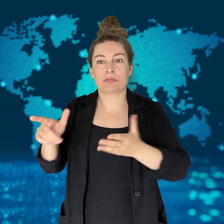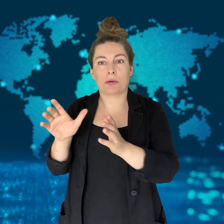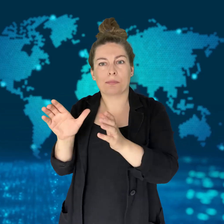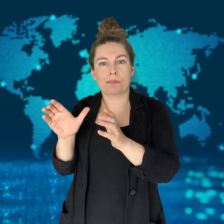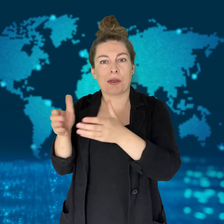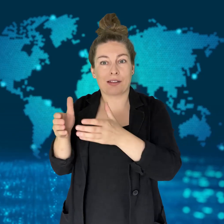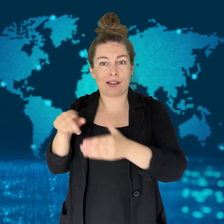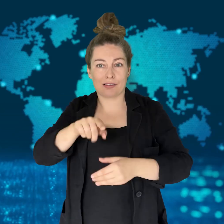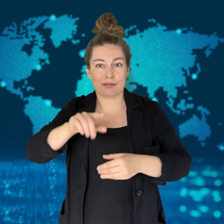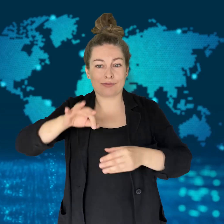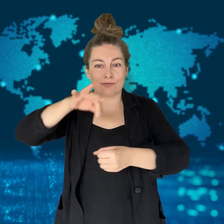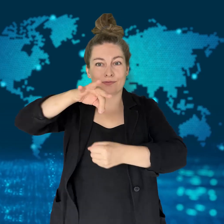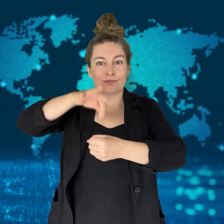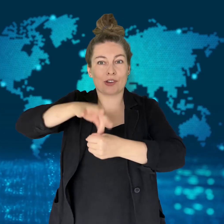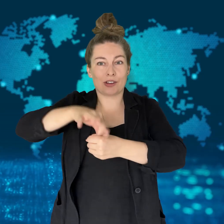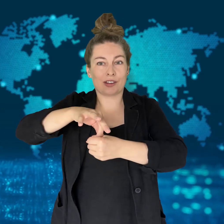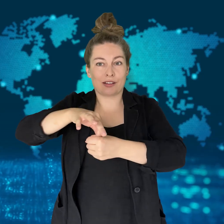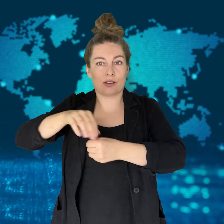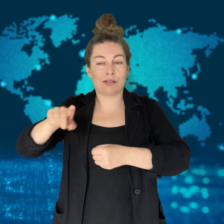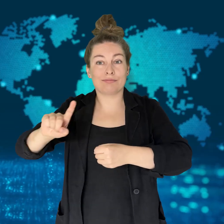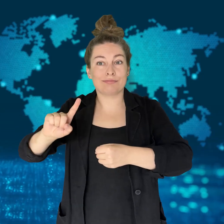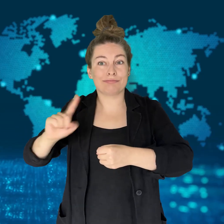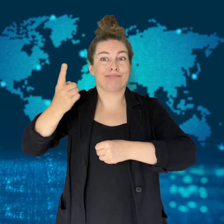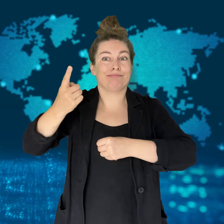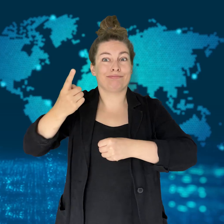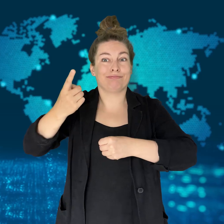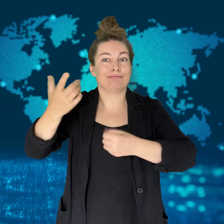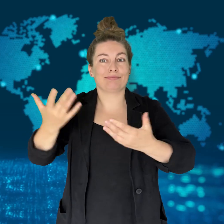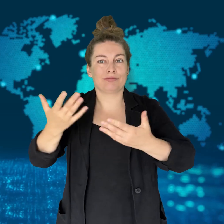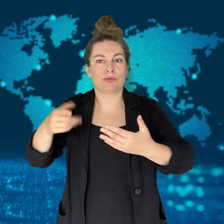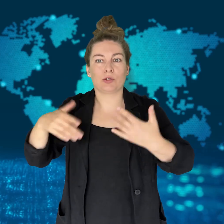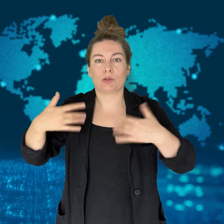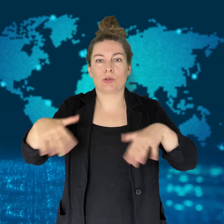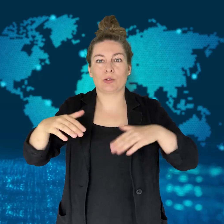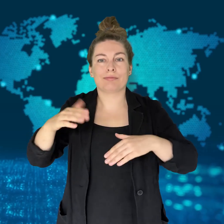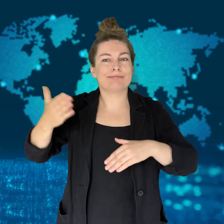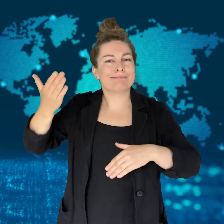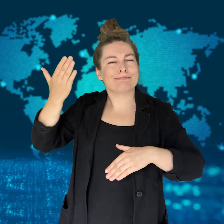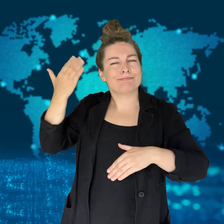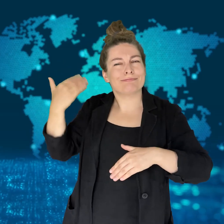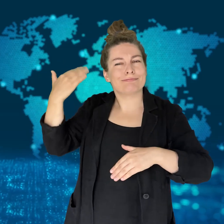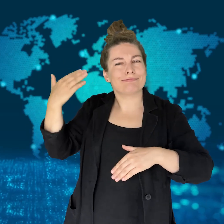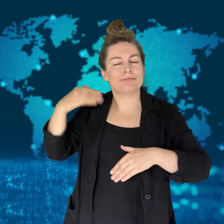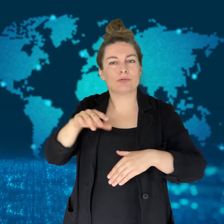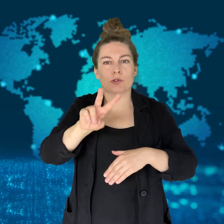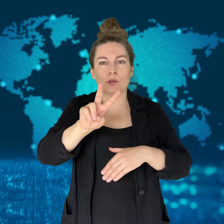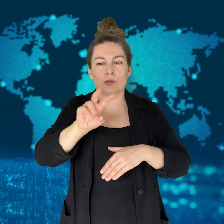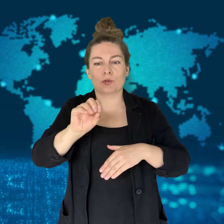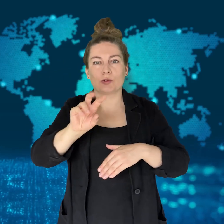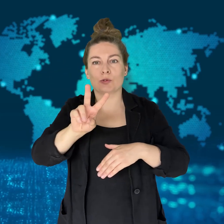winning a majority in the lower house of Parliament for